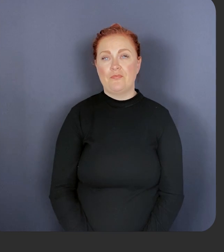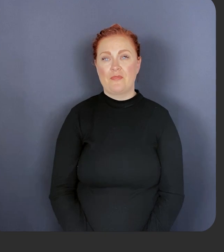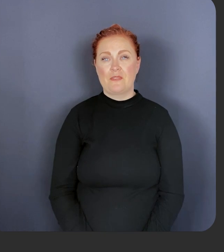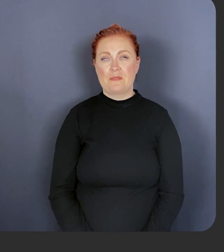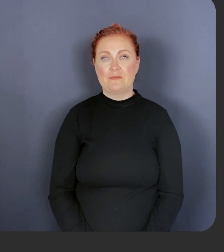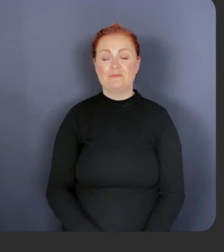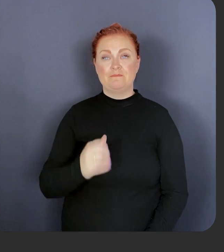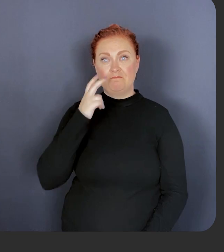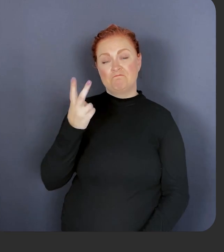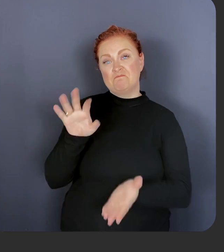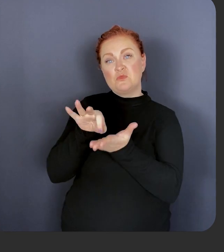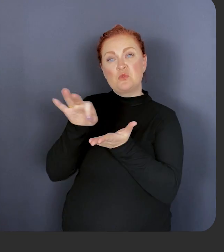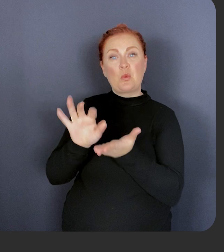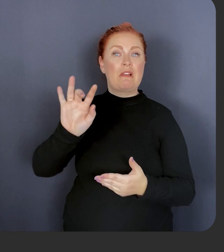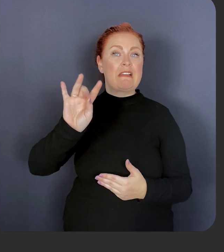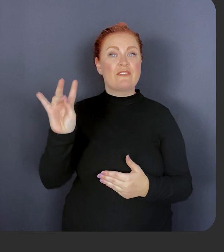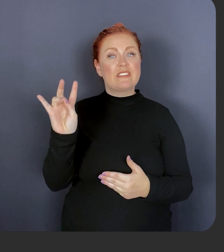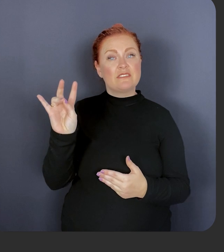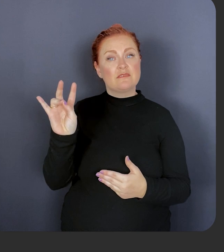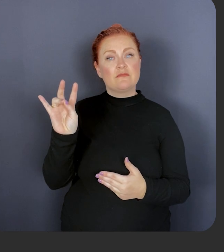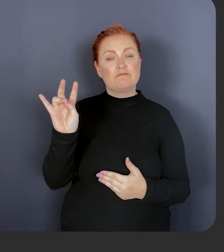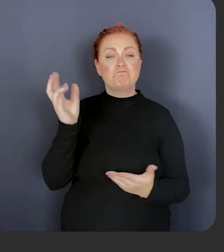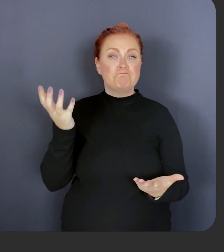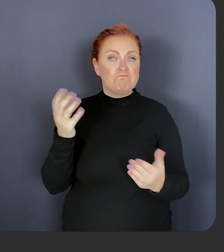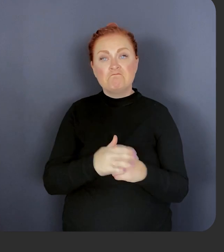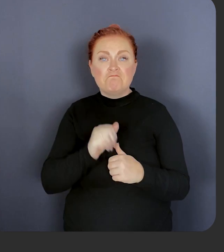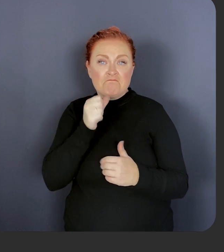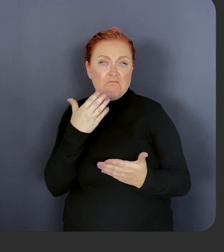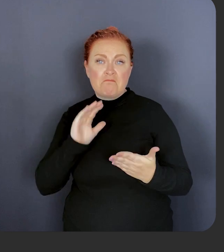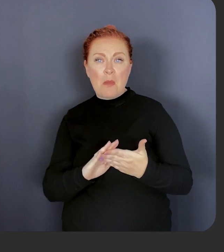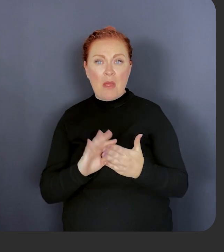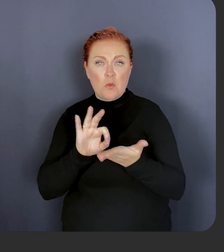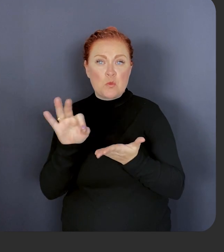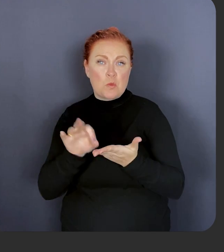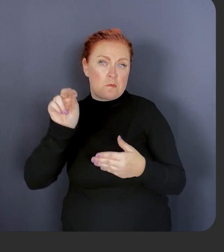I can see that I get an 87 for my Lighthouse accessibility score, which isn't bad, but we definitely